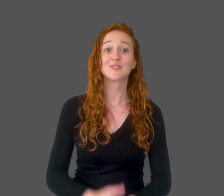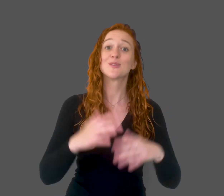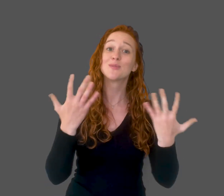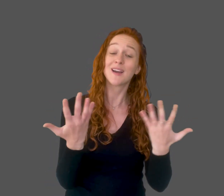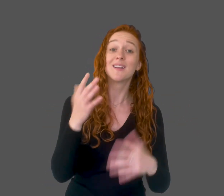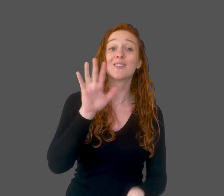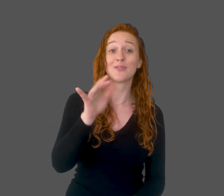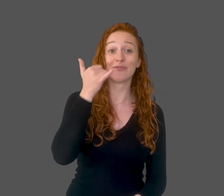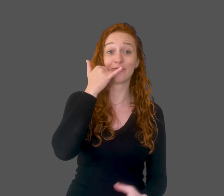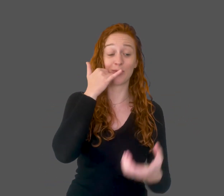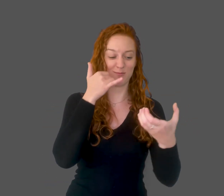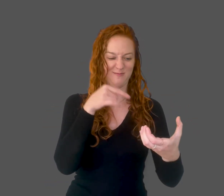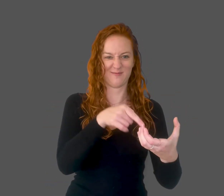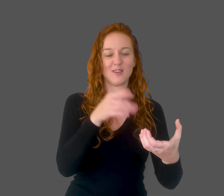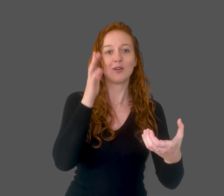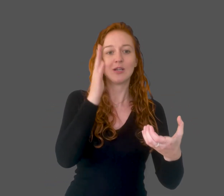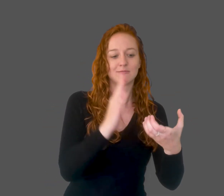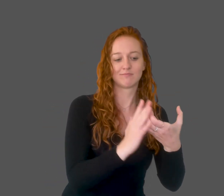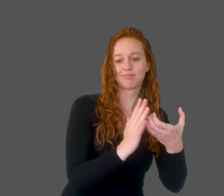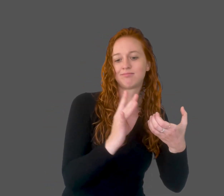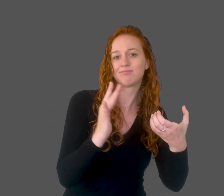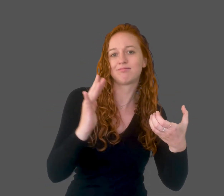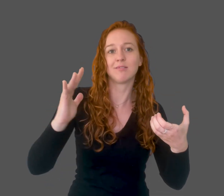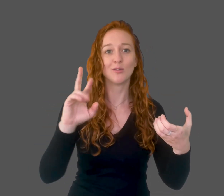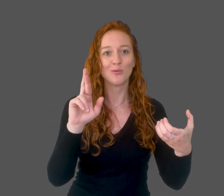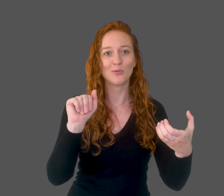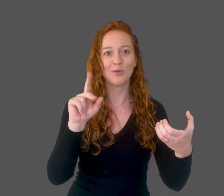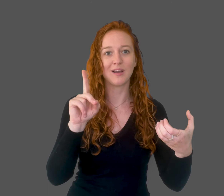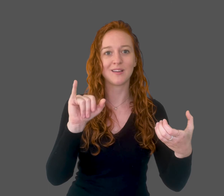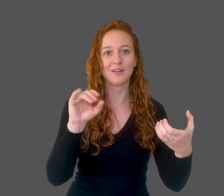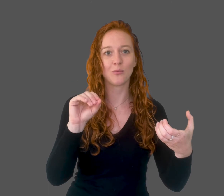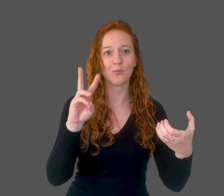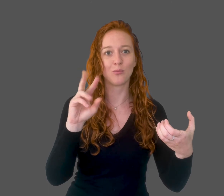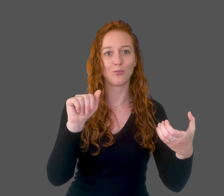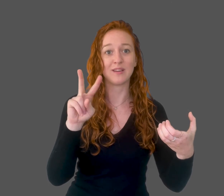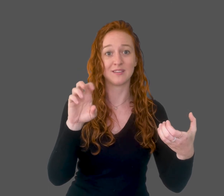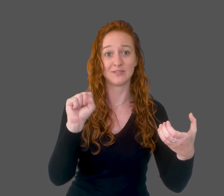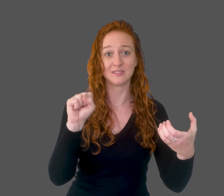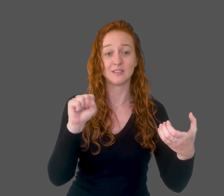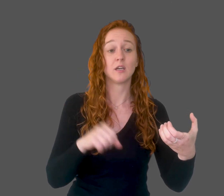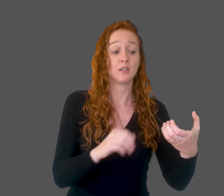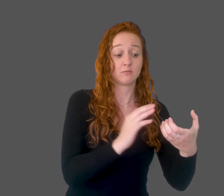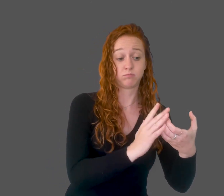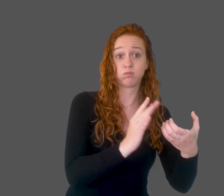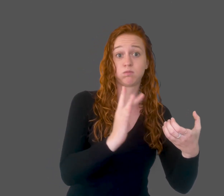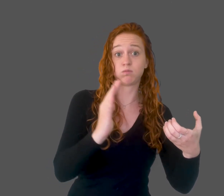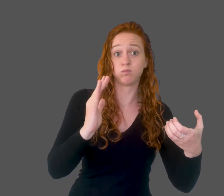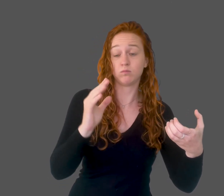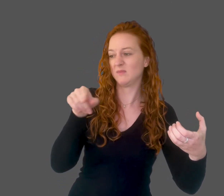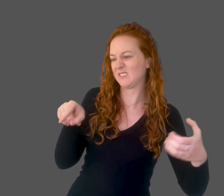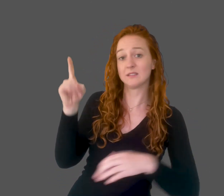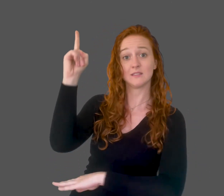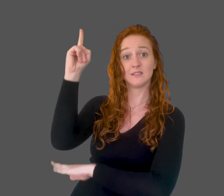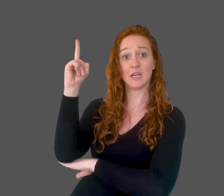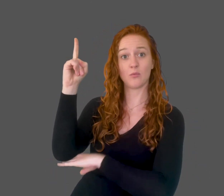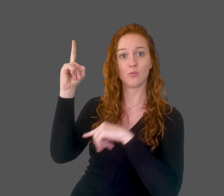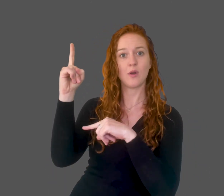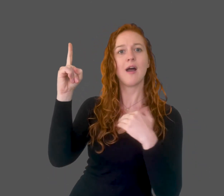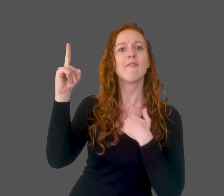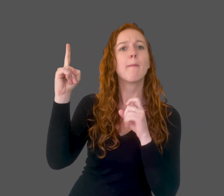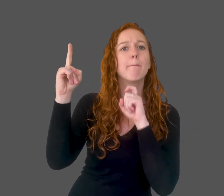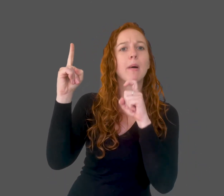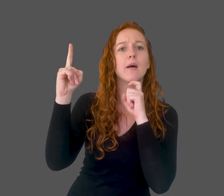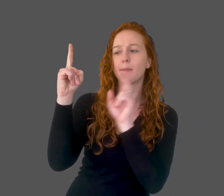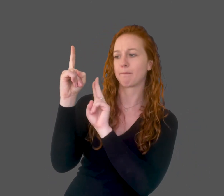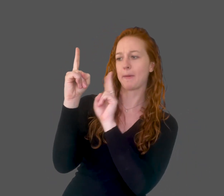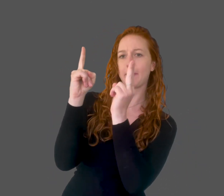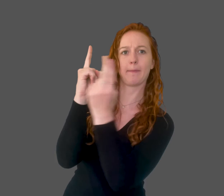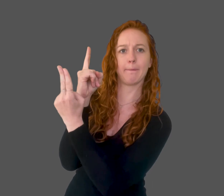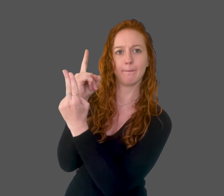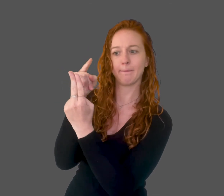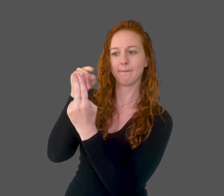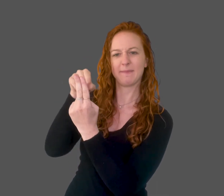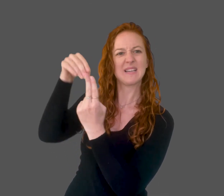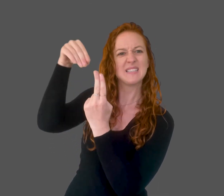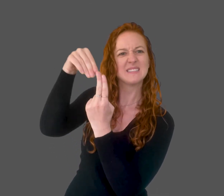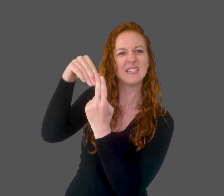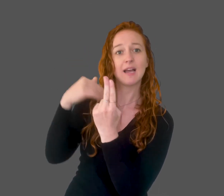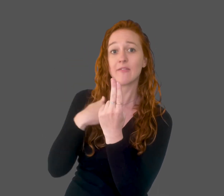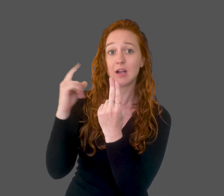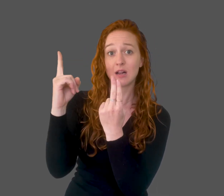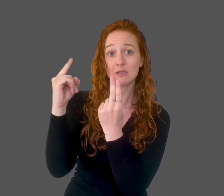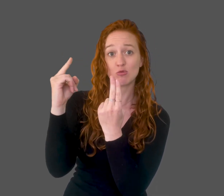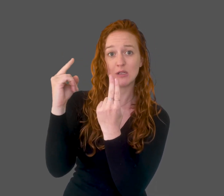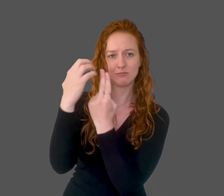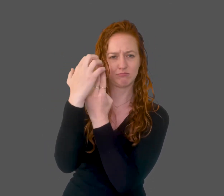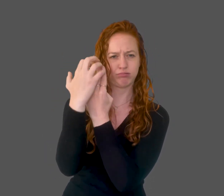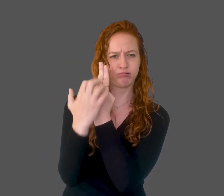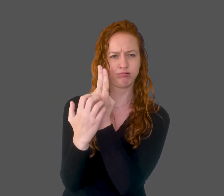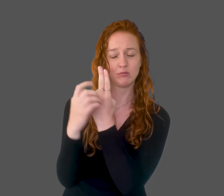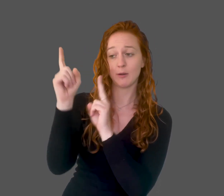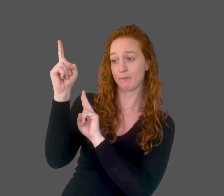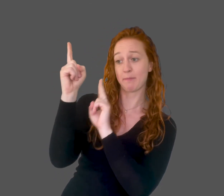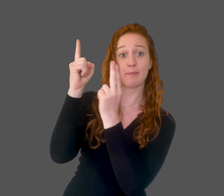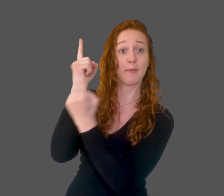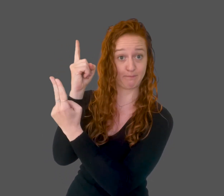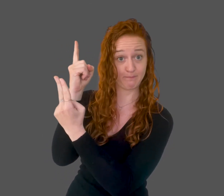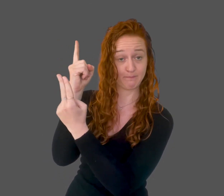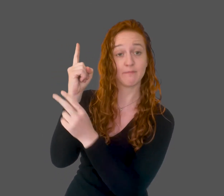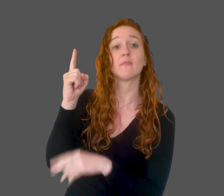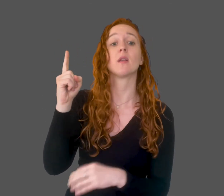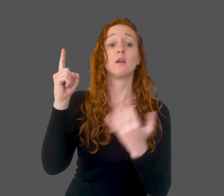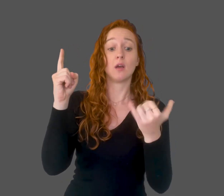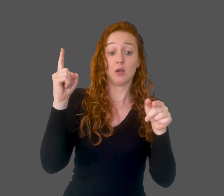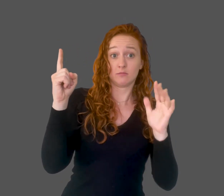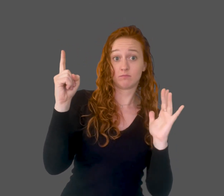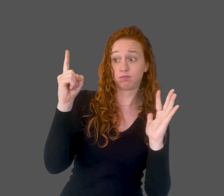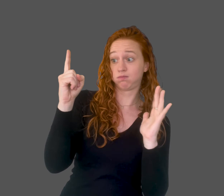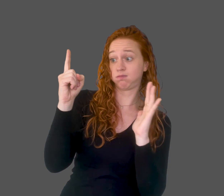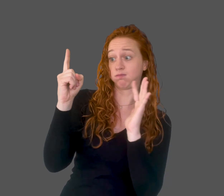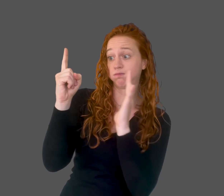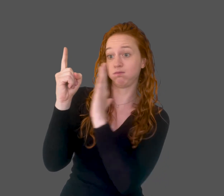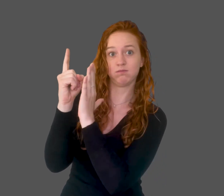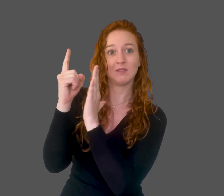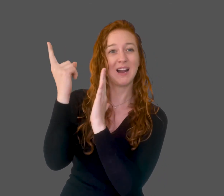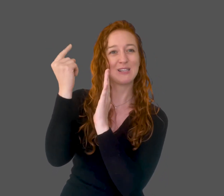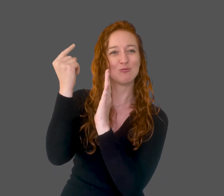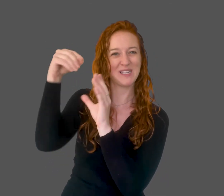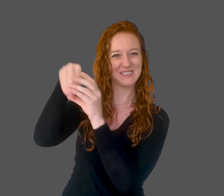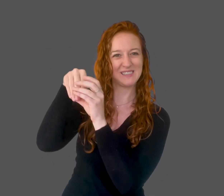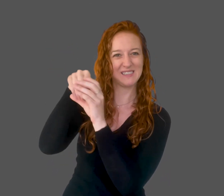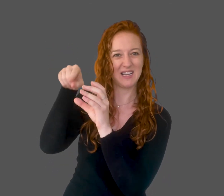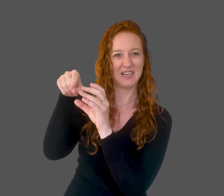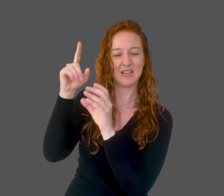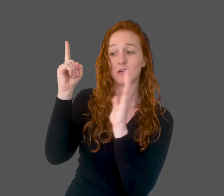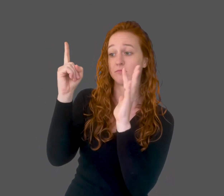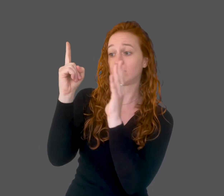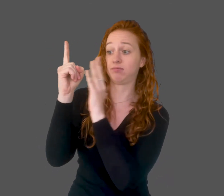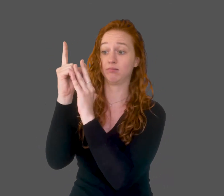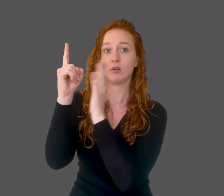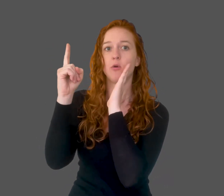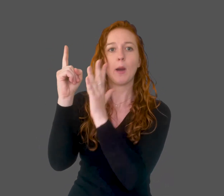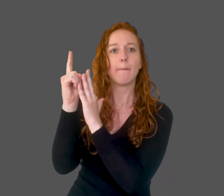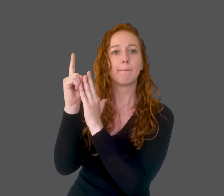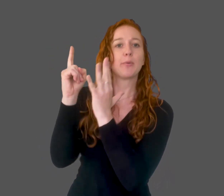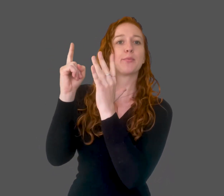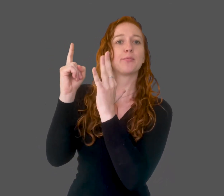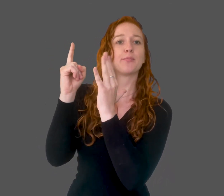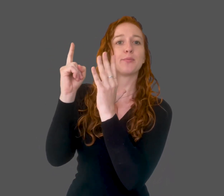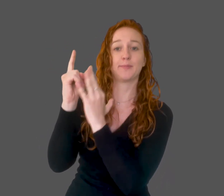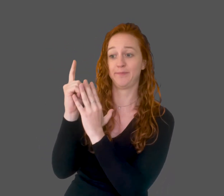Well, a sphere of radio waves emanating outwards from your phone will jiggle the electrons in your cell tower.